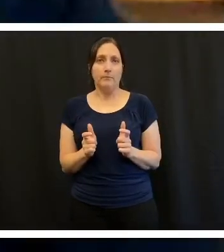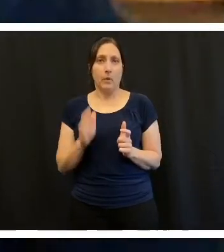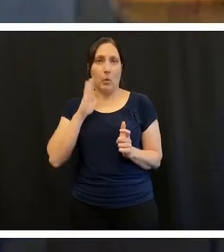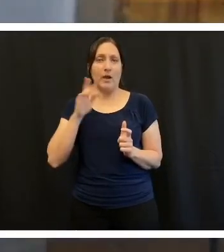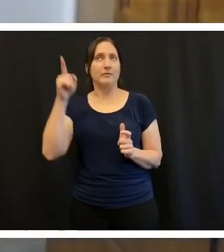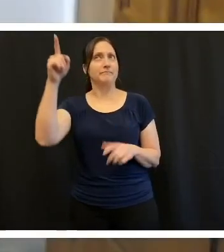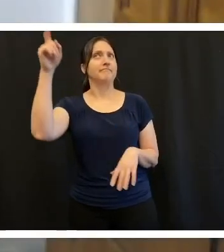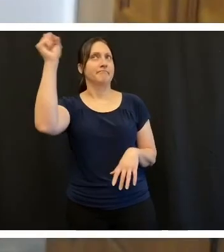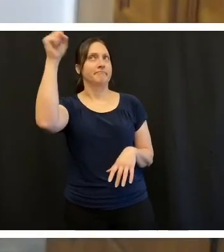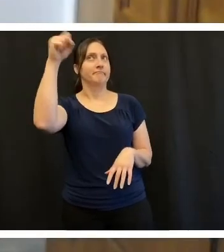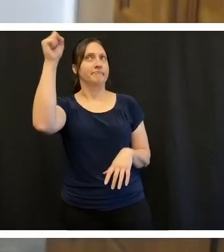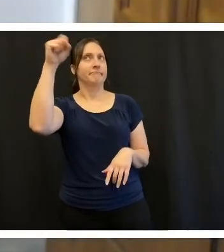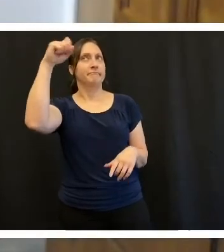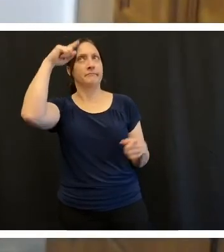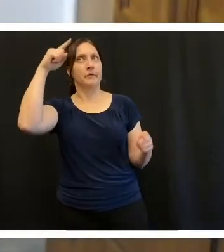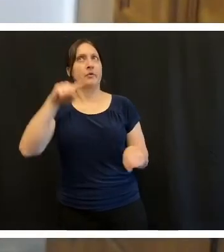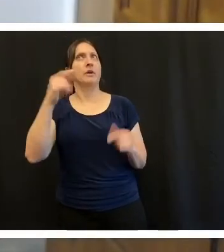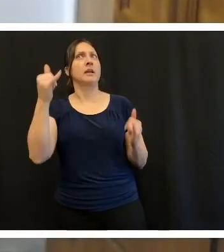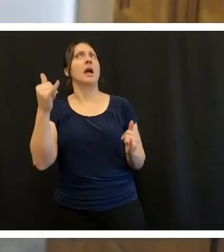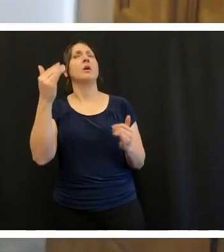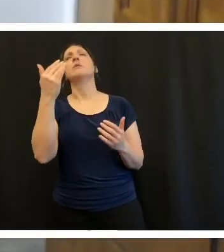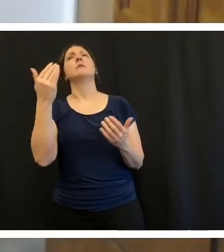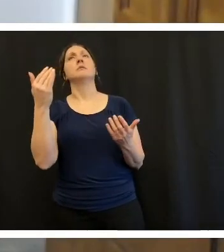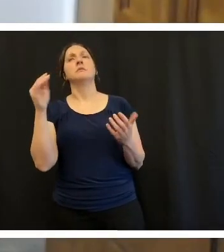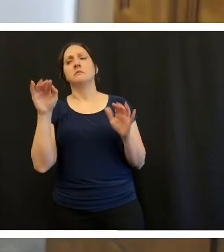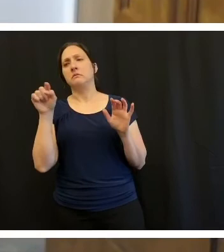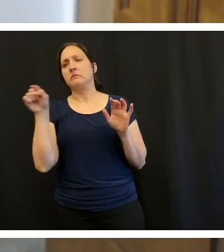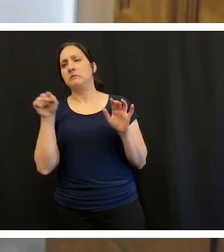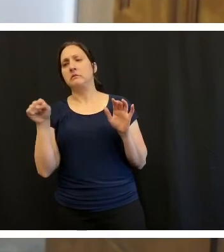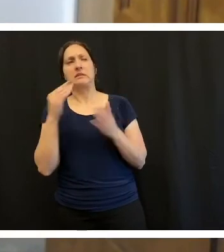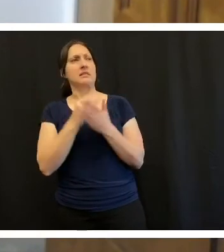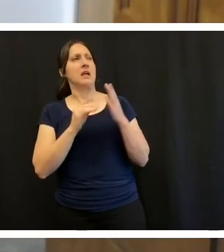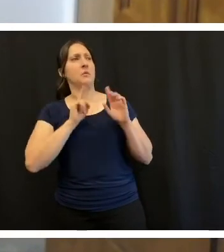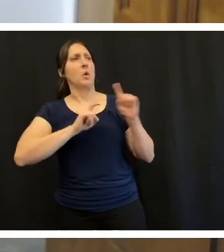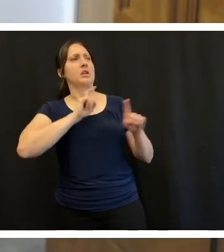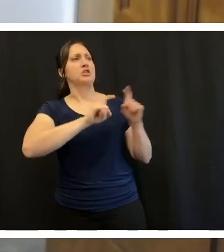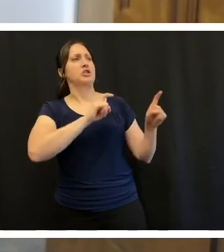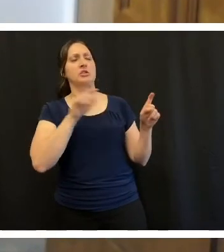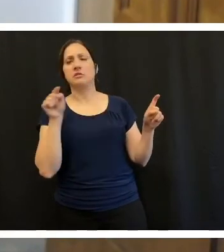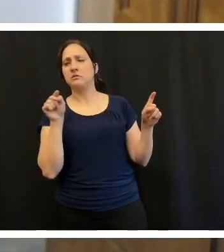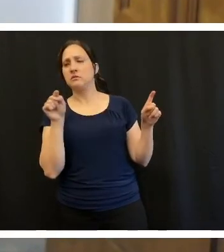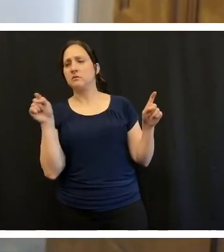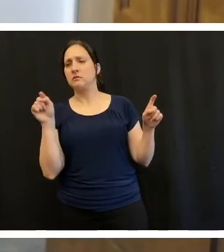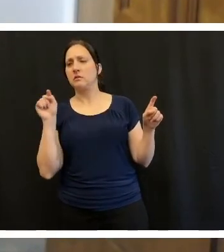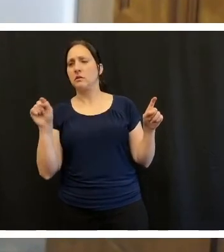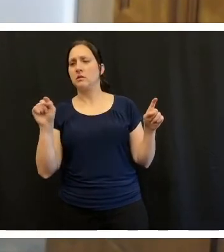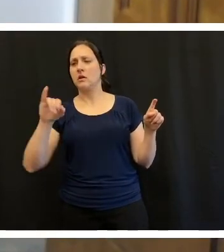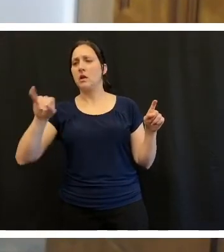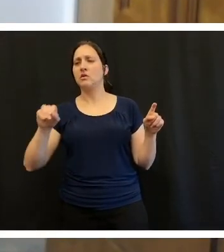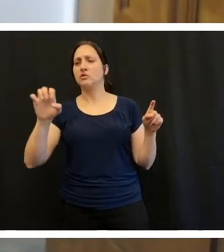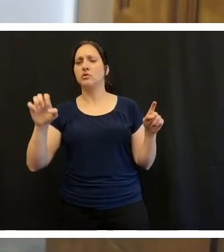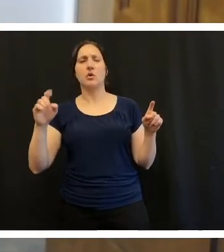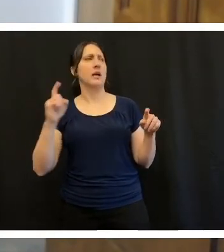We're gonna turn to a few questions, George. We got one here. Joe asks, "How can retired educators help